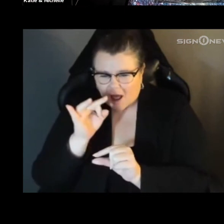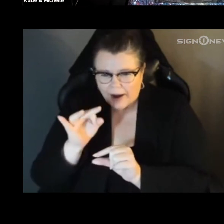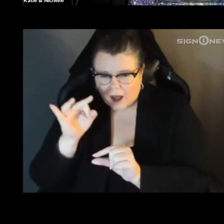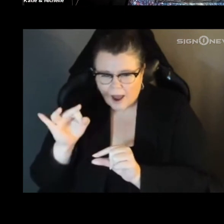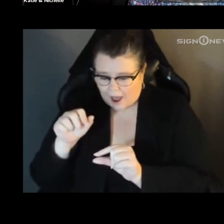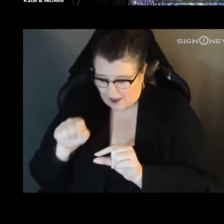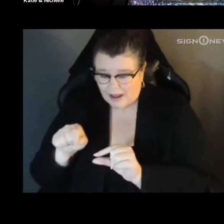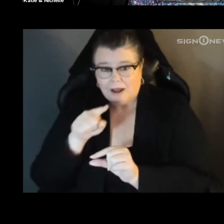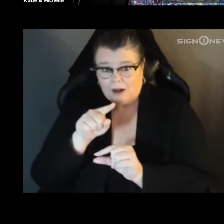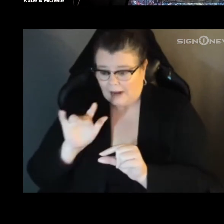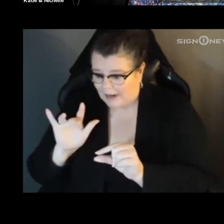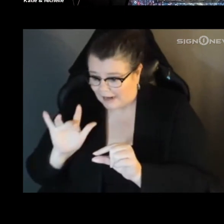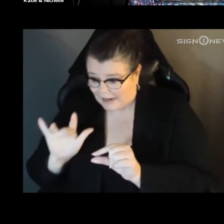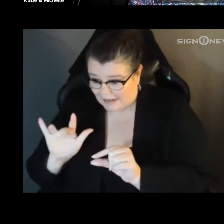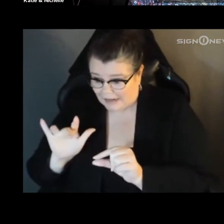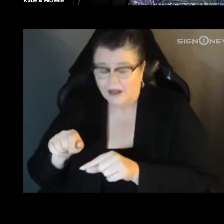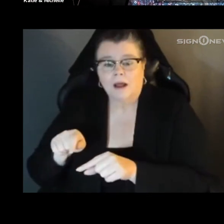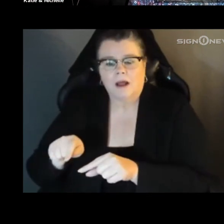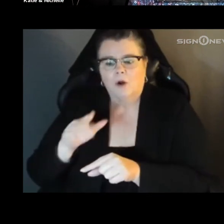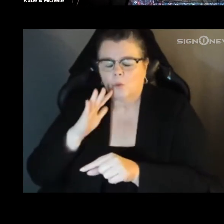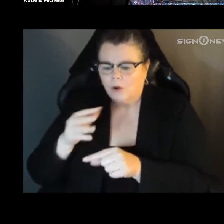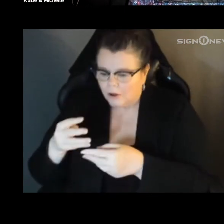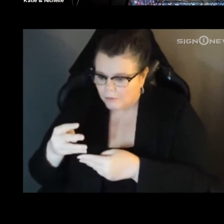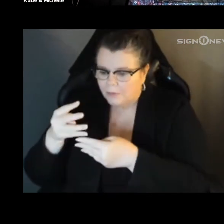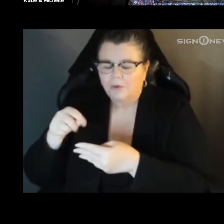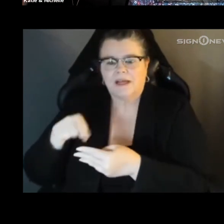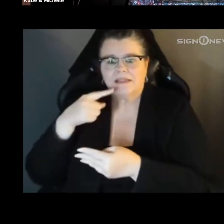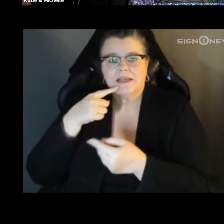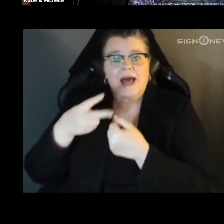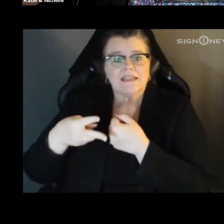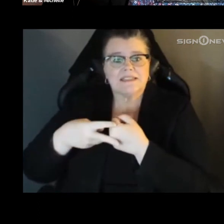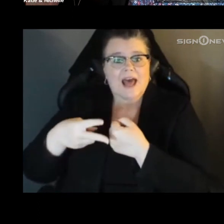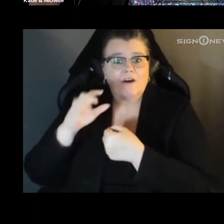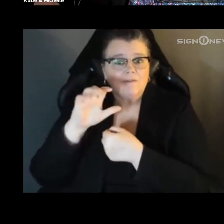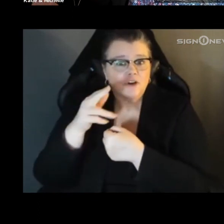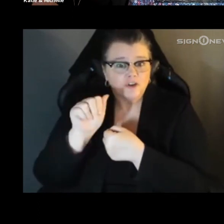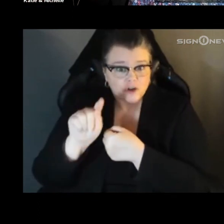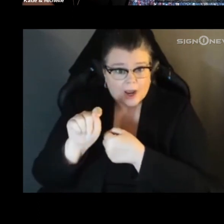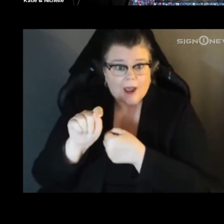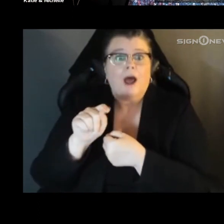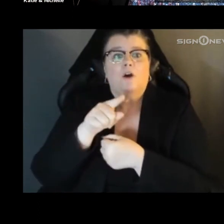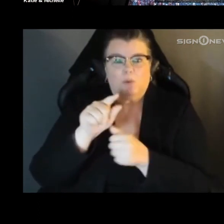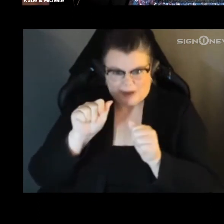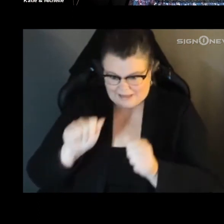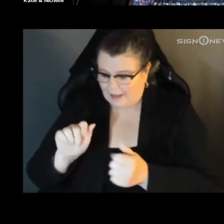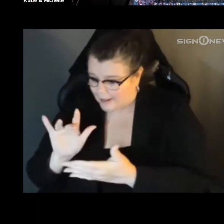select save chat and then in this chat will be saved on your computer so that later you